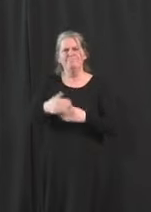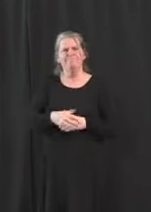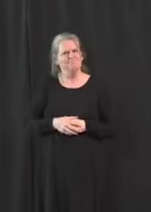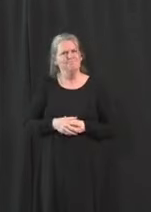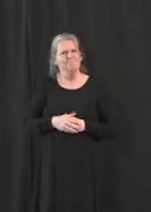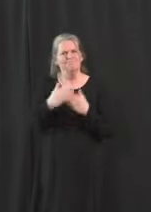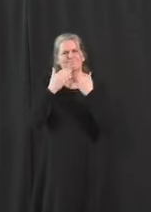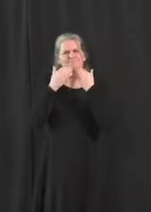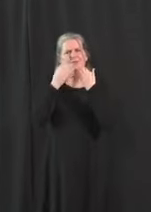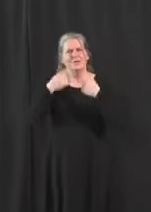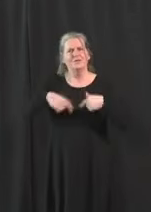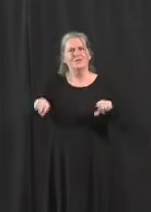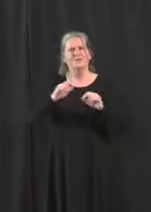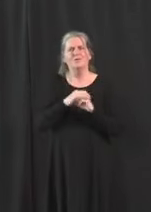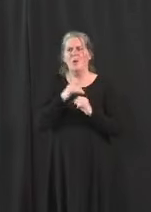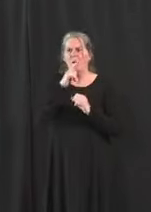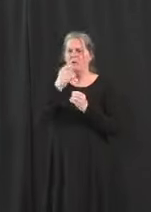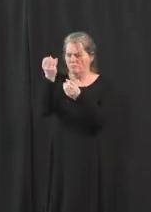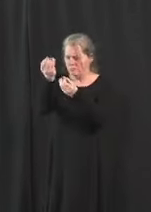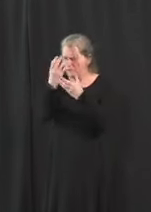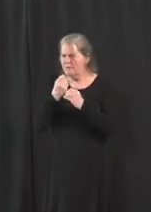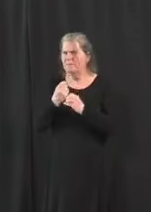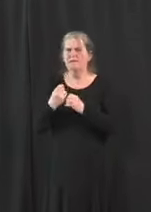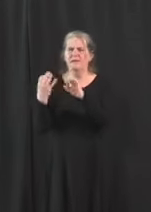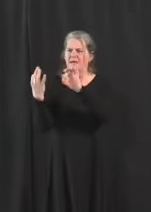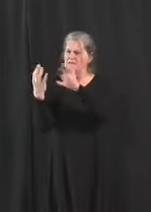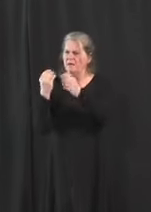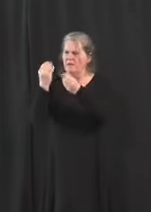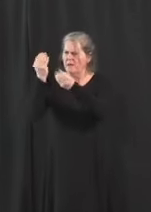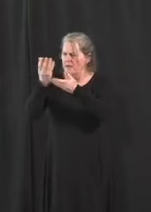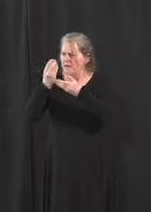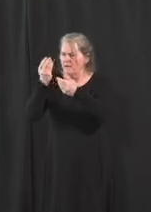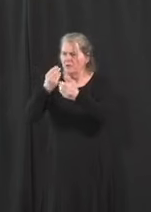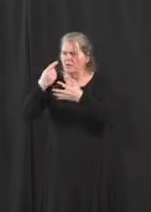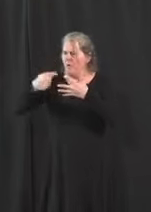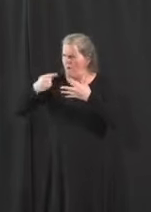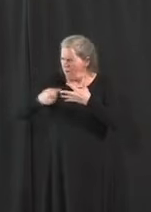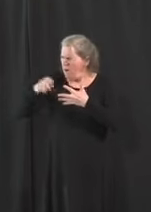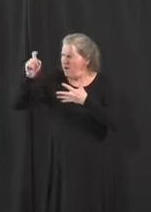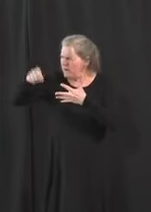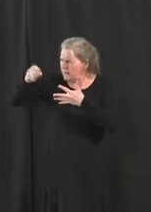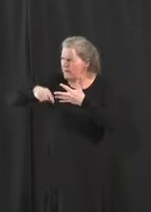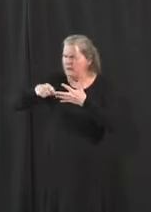REACHED OUT WITH IDEAS AND FEEDBACK ABOUT OUR EXISTING PROGRAMS. WE ARE LISTENING.